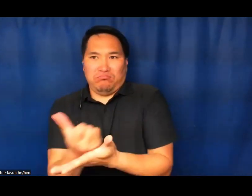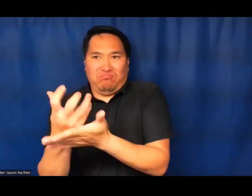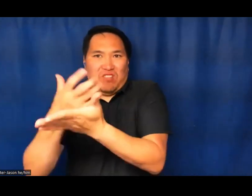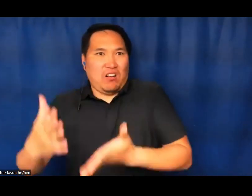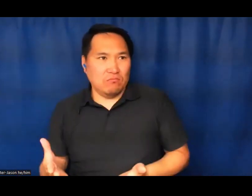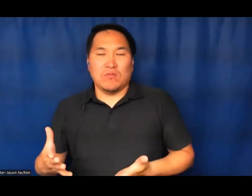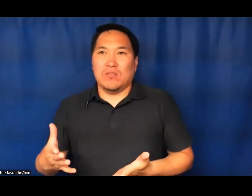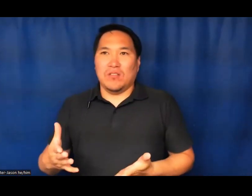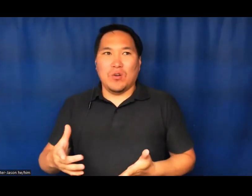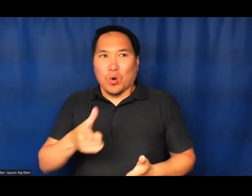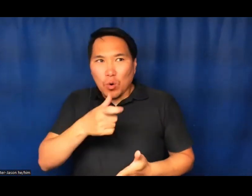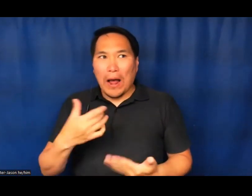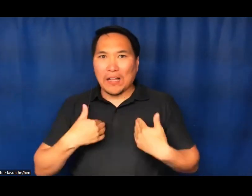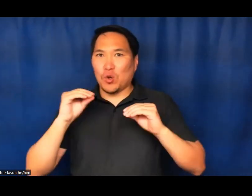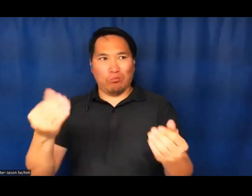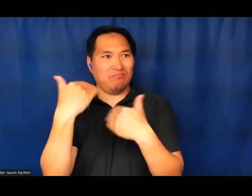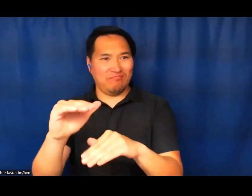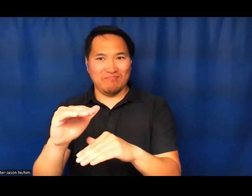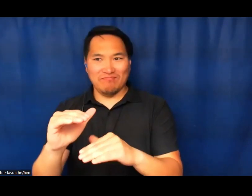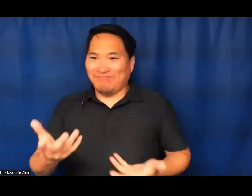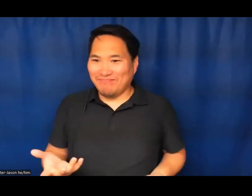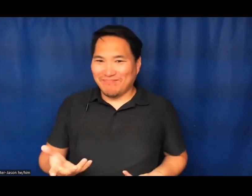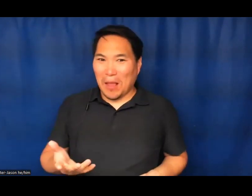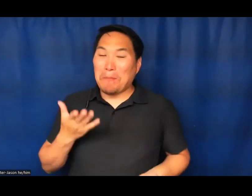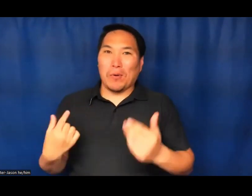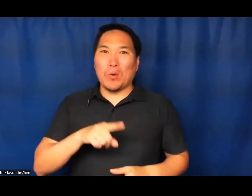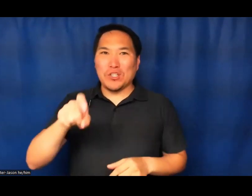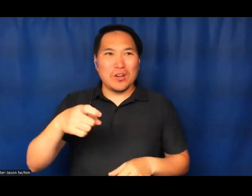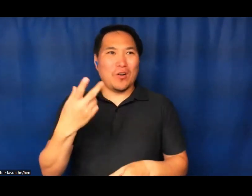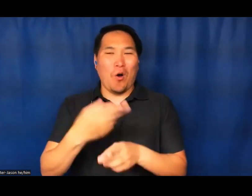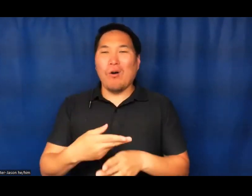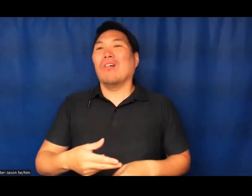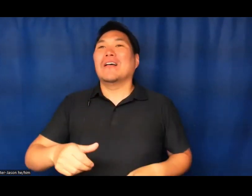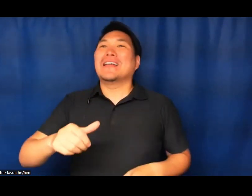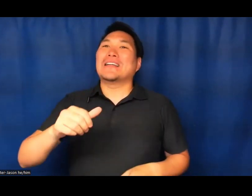by nothing. Perhaps we should call it the supreme not a court.